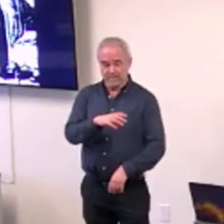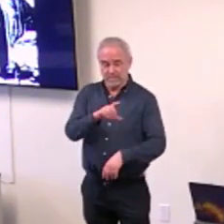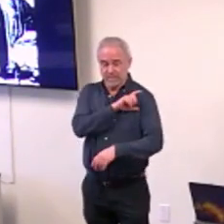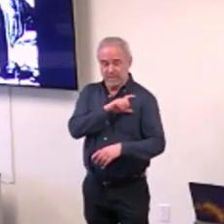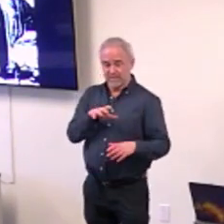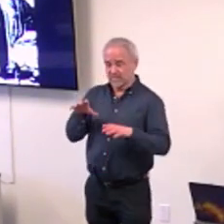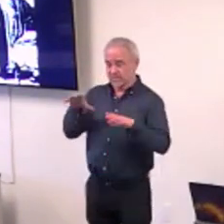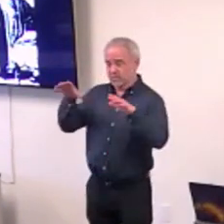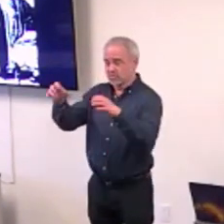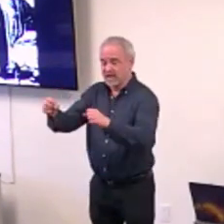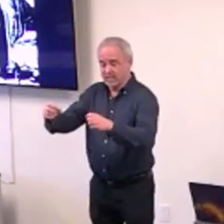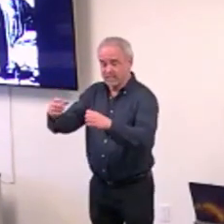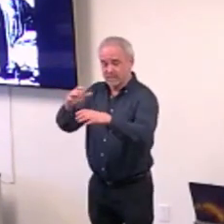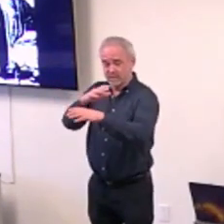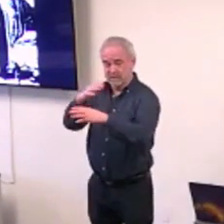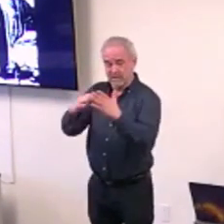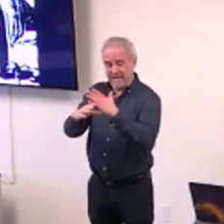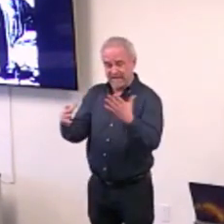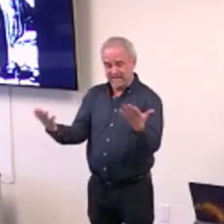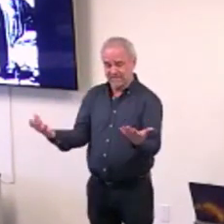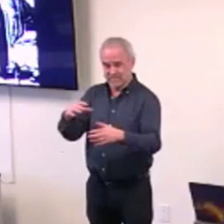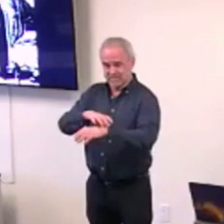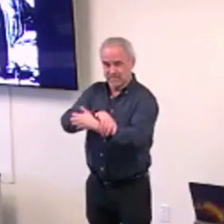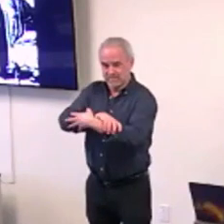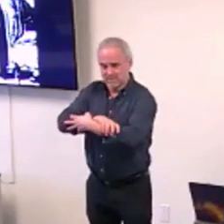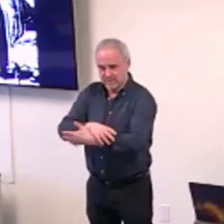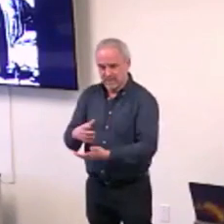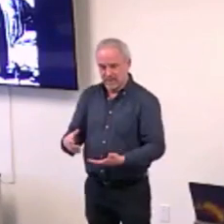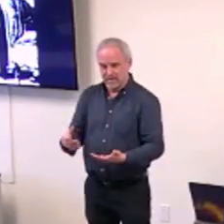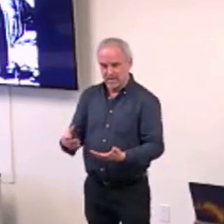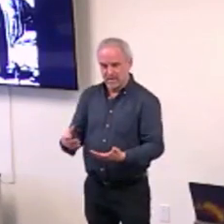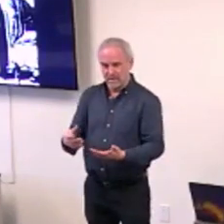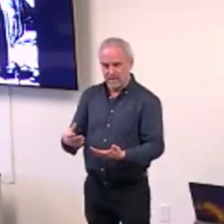Well, you know in someone's mind, that might be resisting arrest.